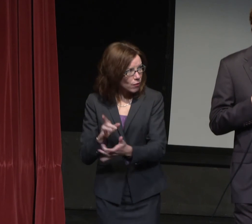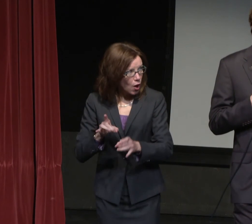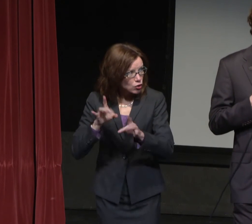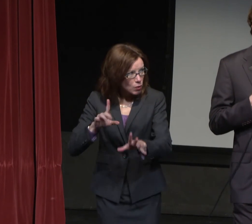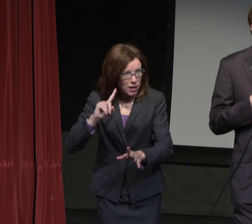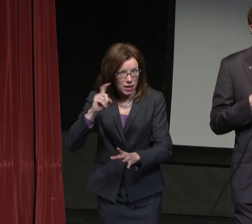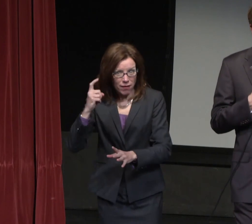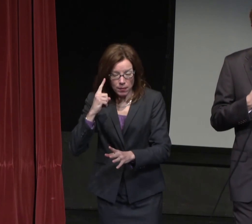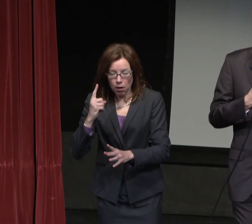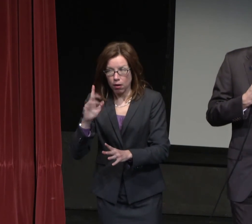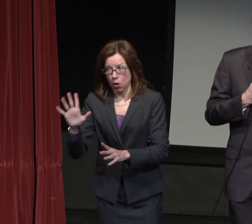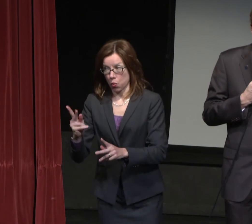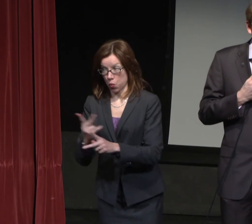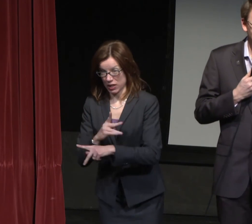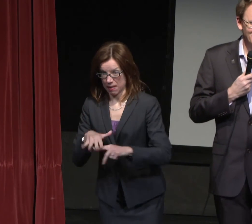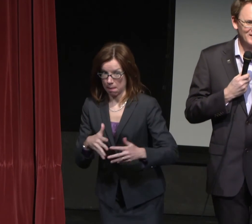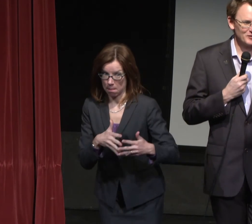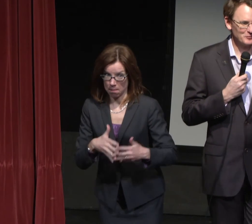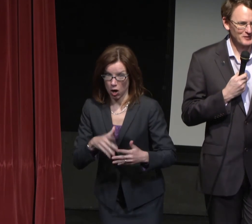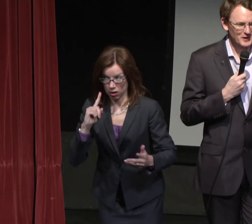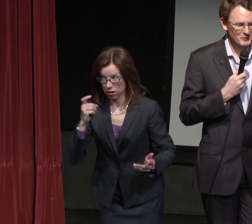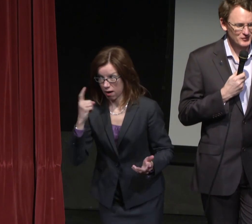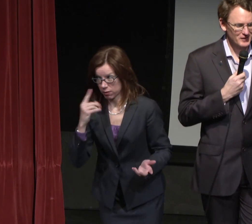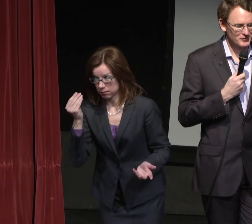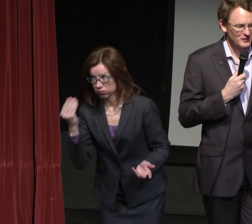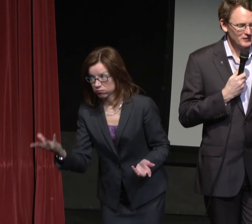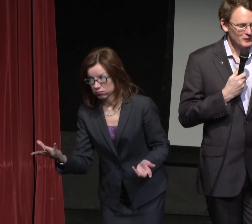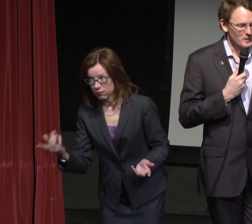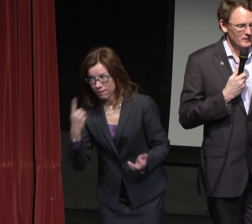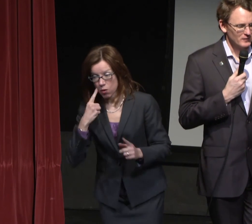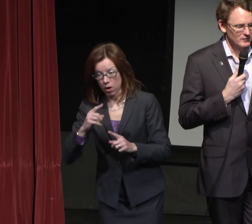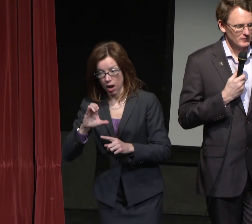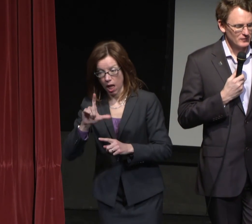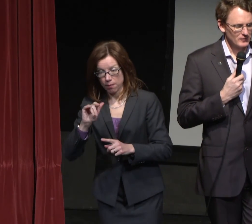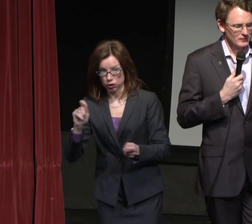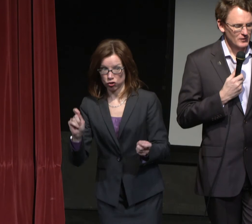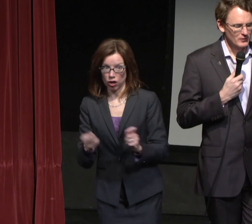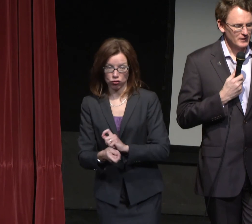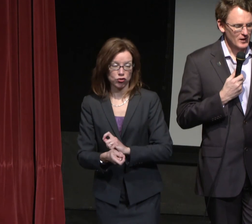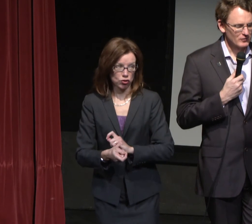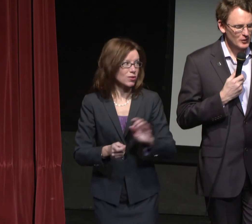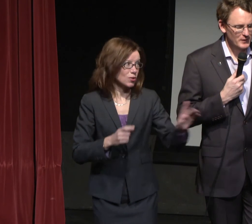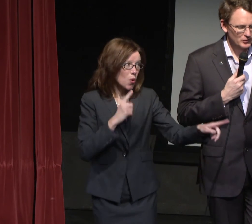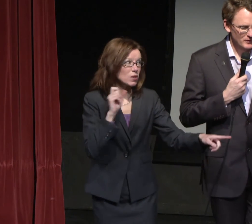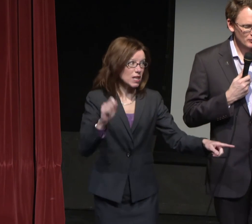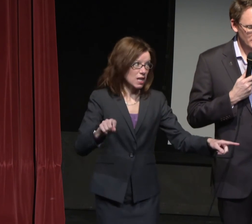worse than your government, in terms of climate change. So it's not my specialty,